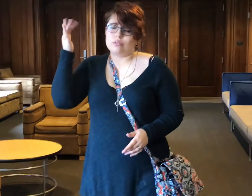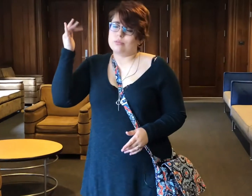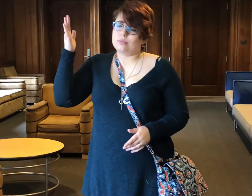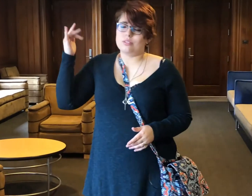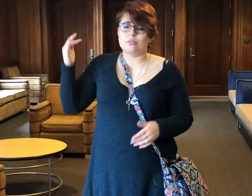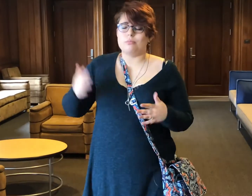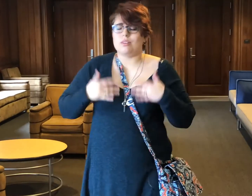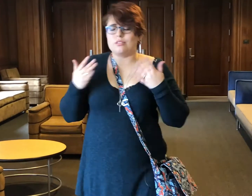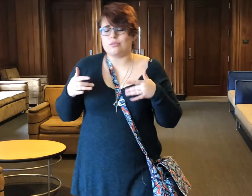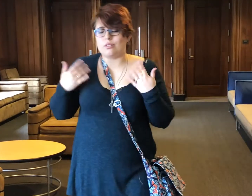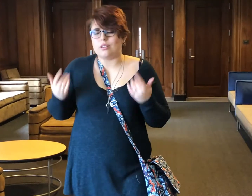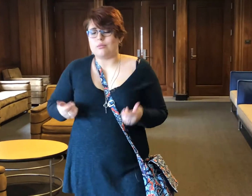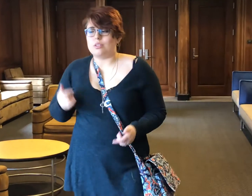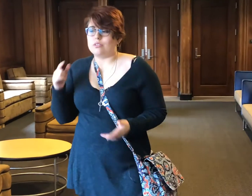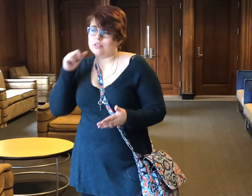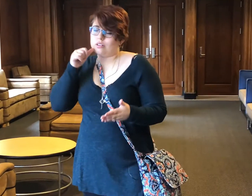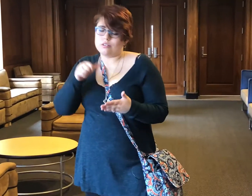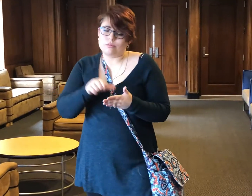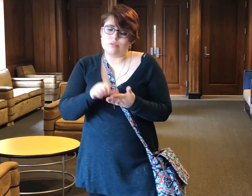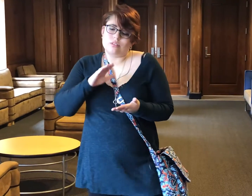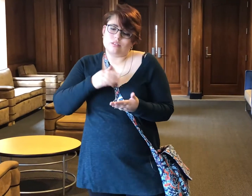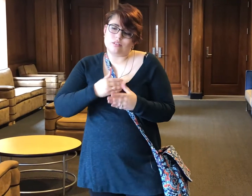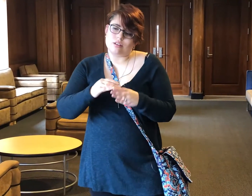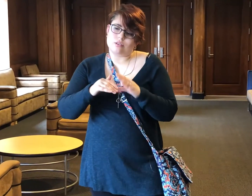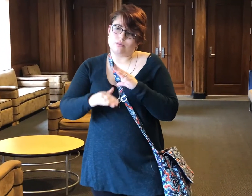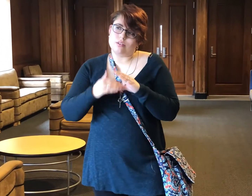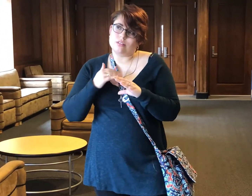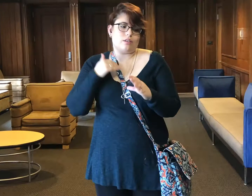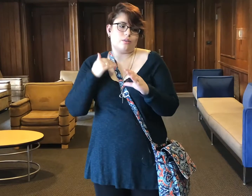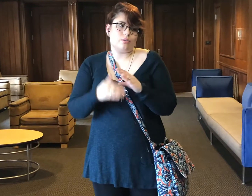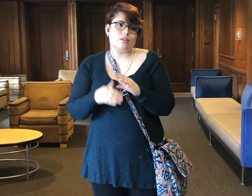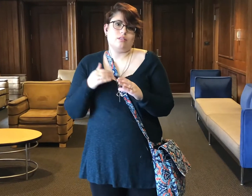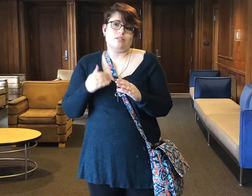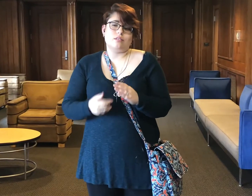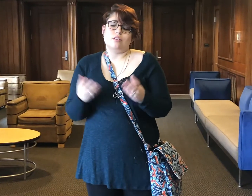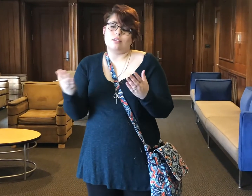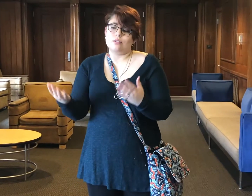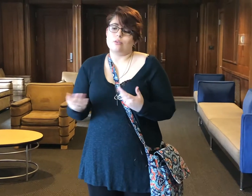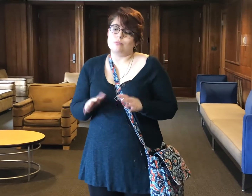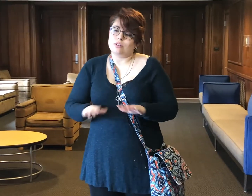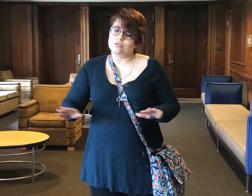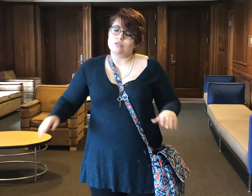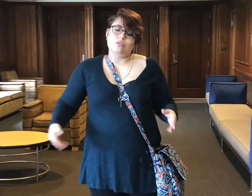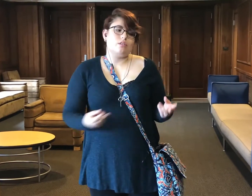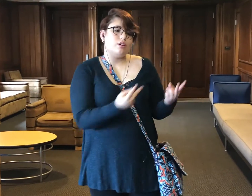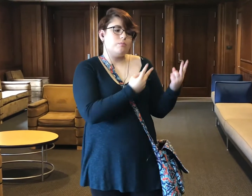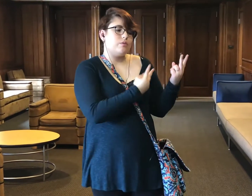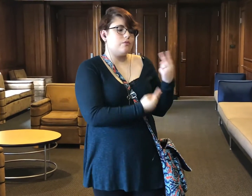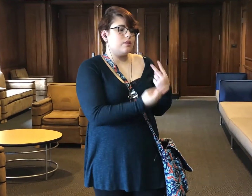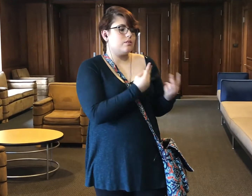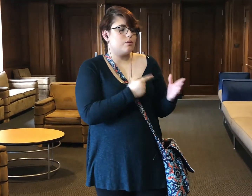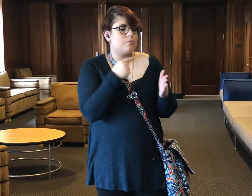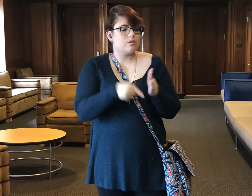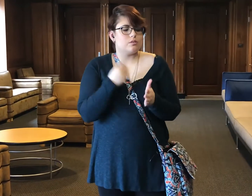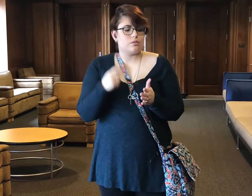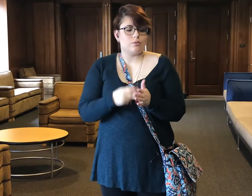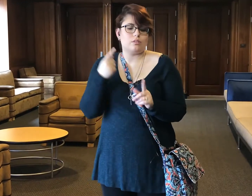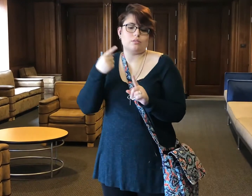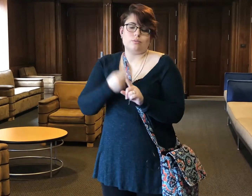I made a man so happy when I wrote a letter once I hope my children come and visit, once or twice a month